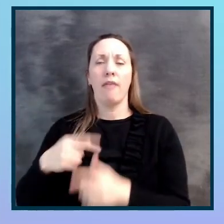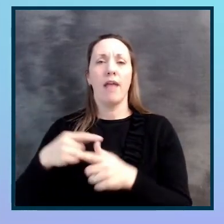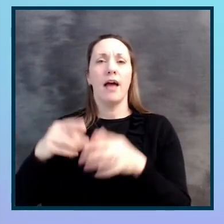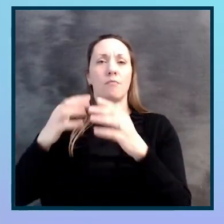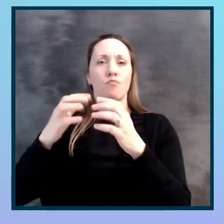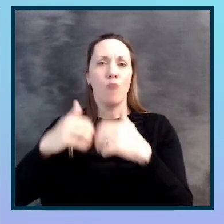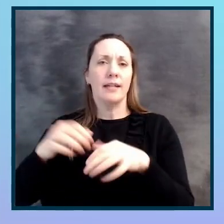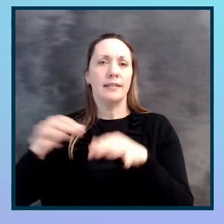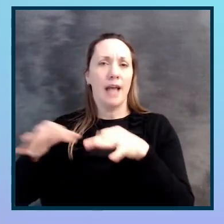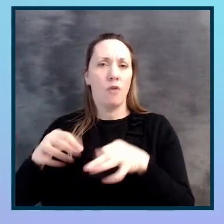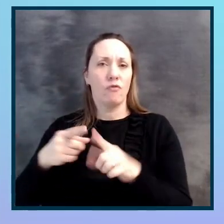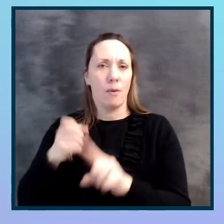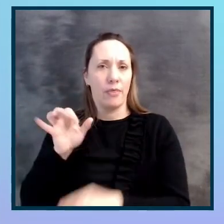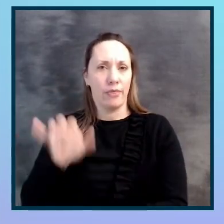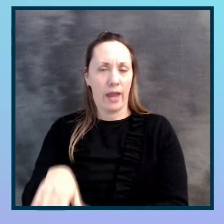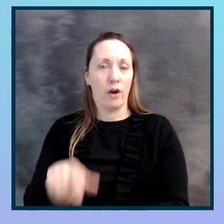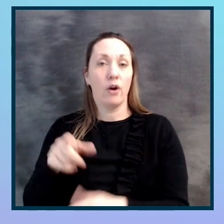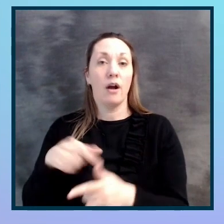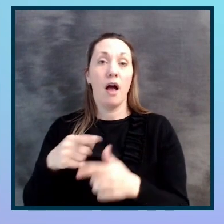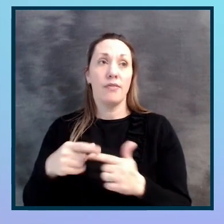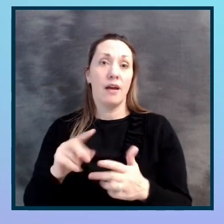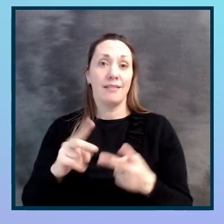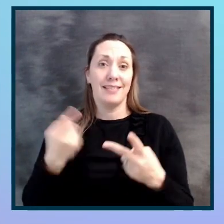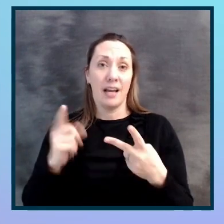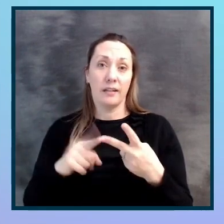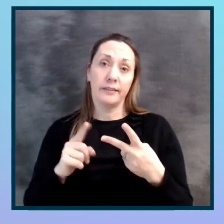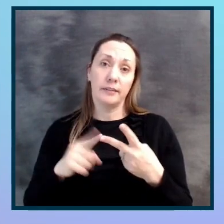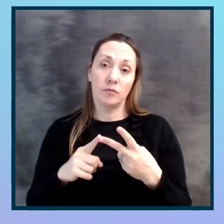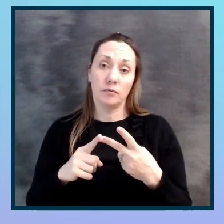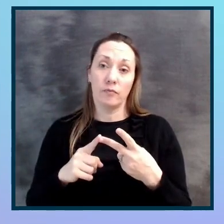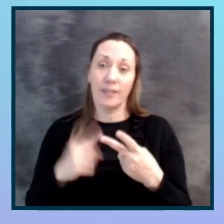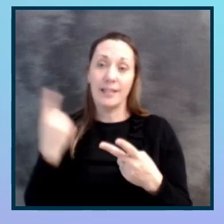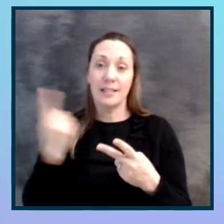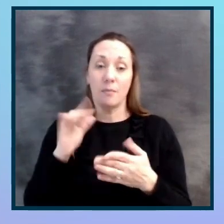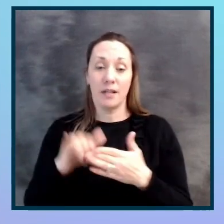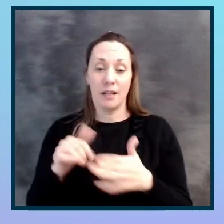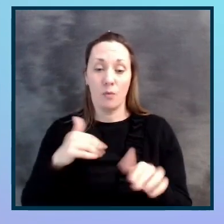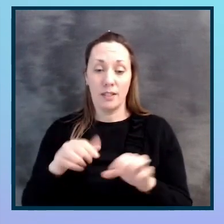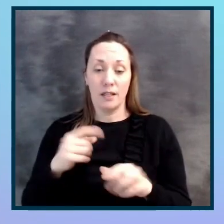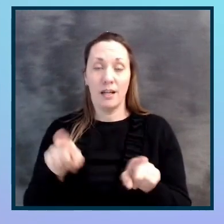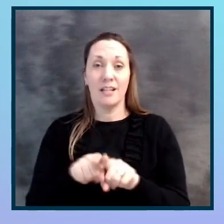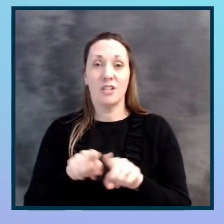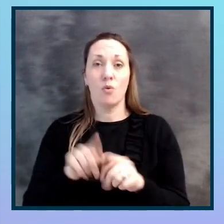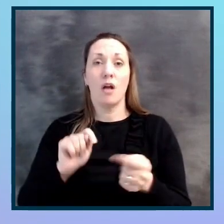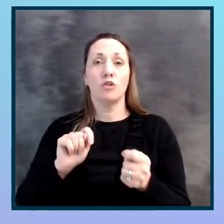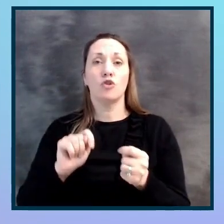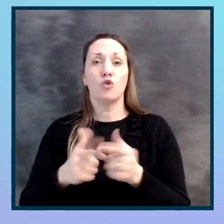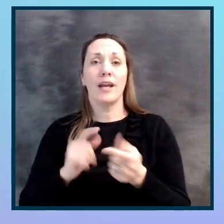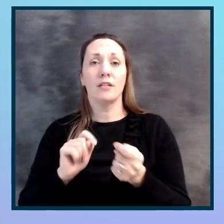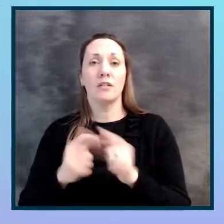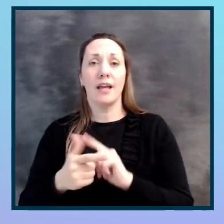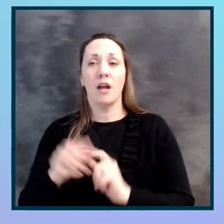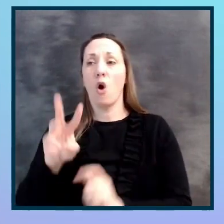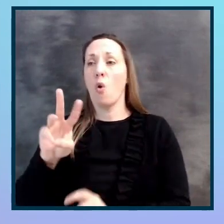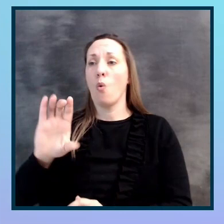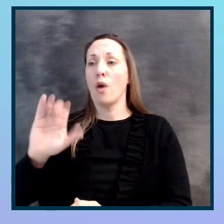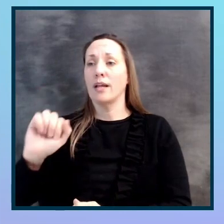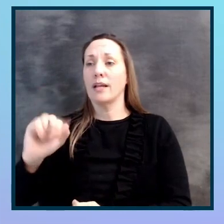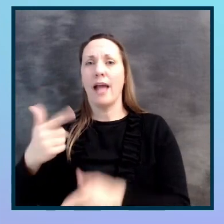And I think the second thing is to, this is something we did as well, translate the WCAG standards into language